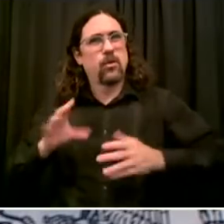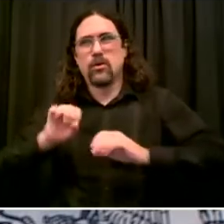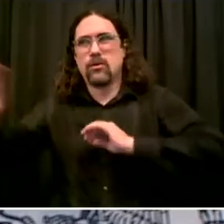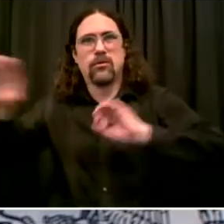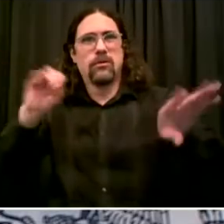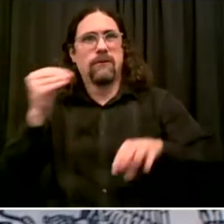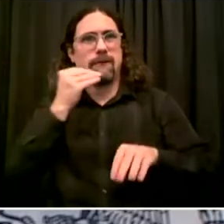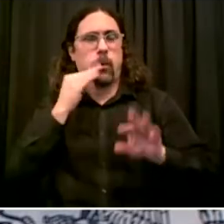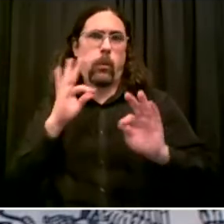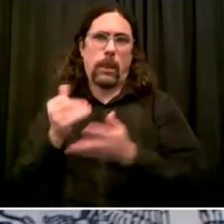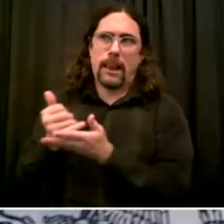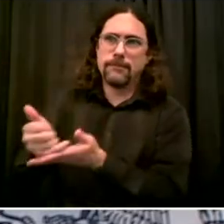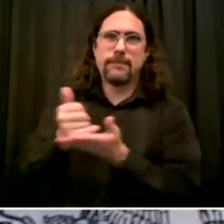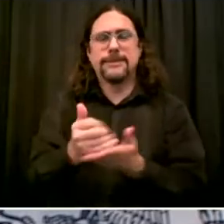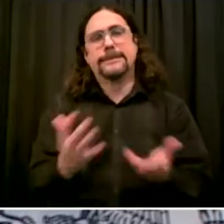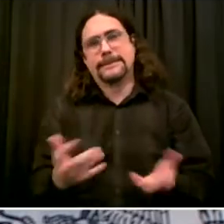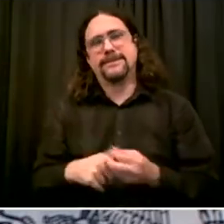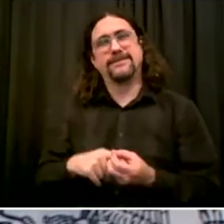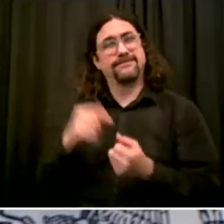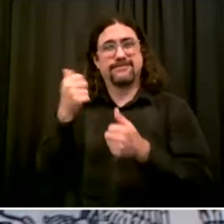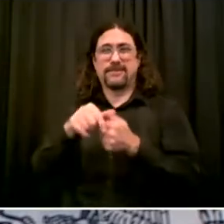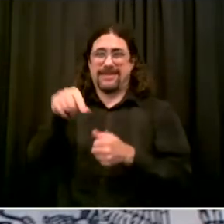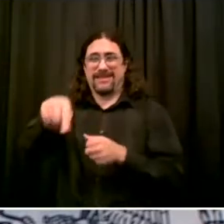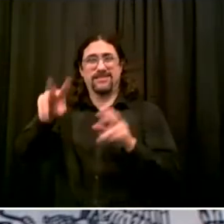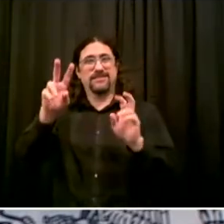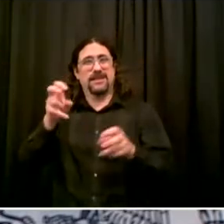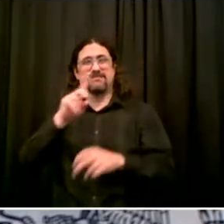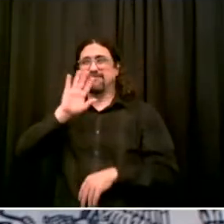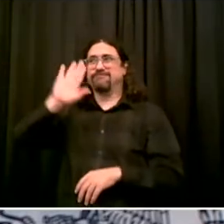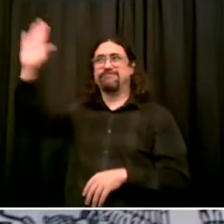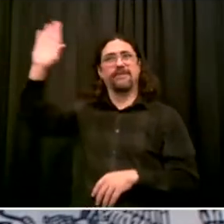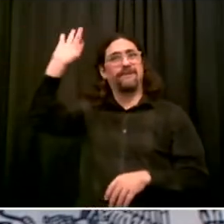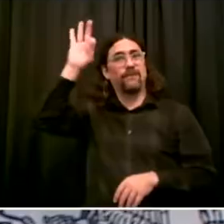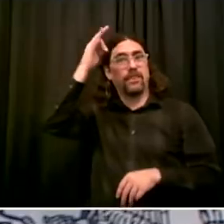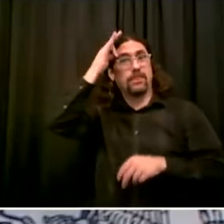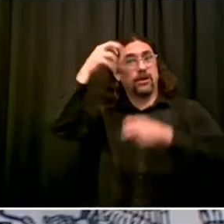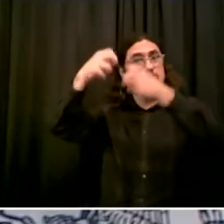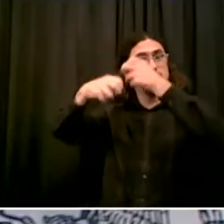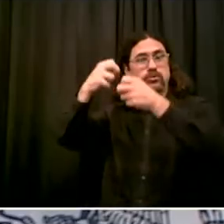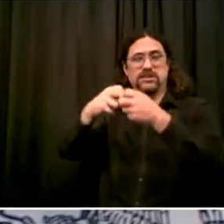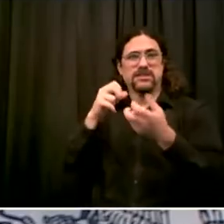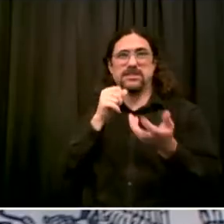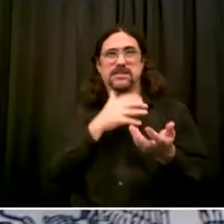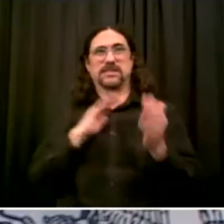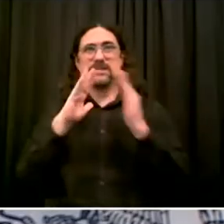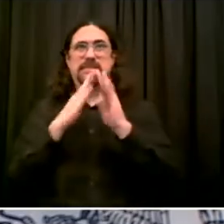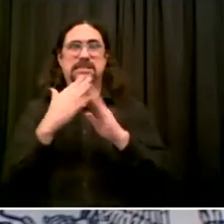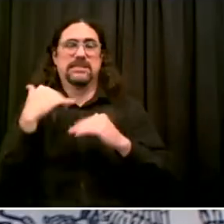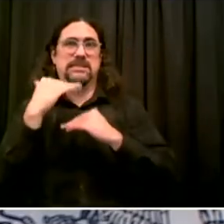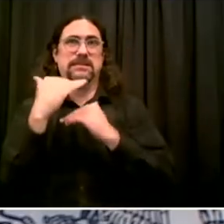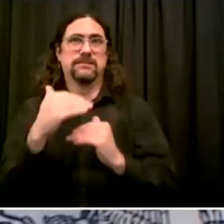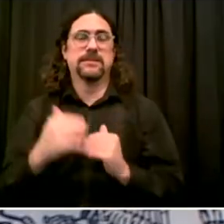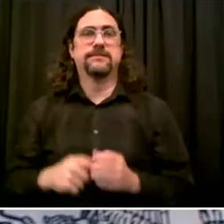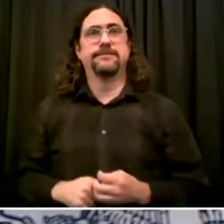FEDERAL DOLLARS. WE 3 MONTHS AWAY FROM AN ELECTI.ON IF THERE ISA